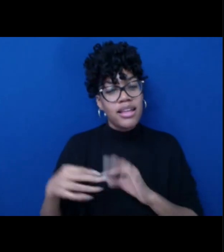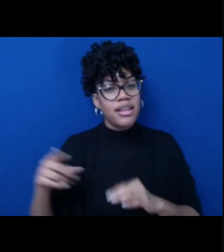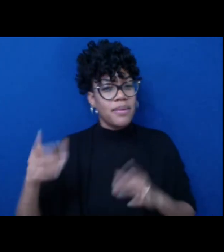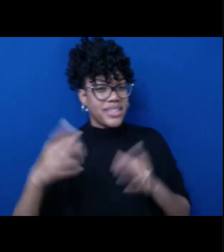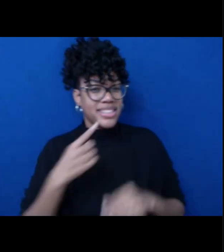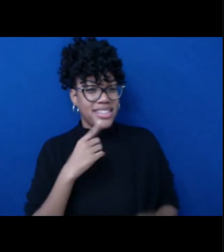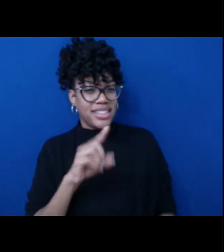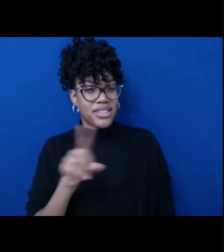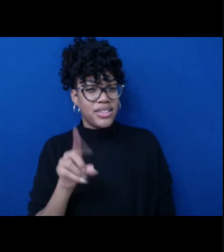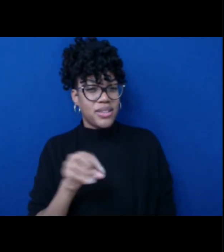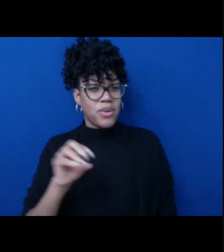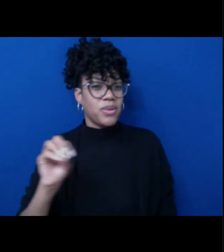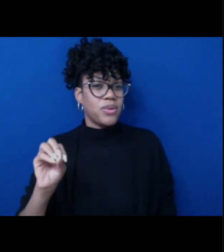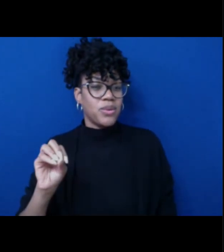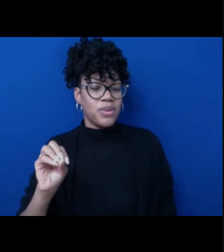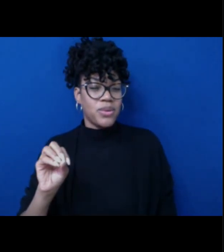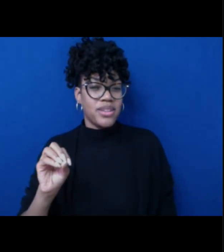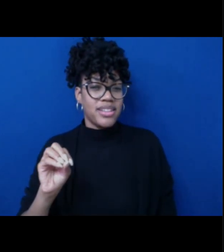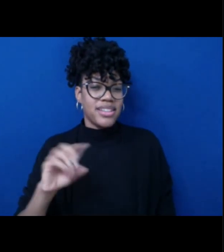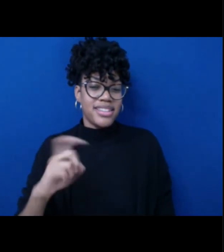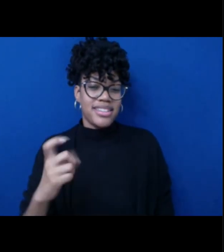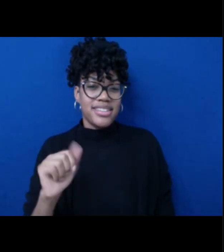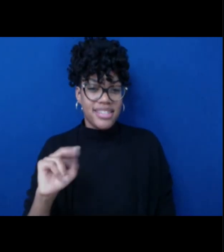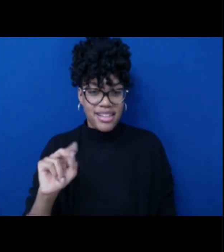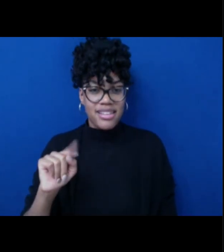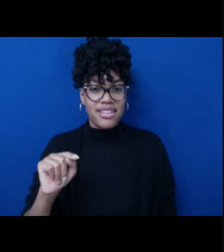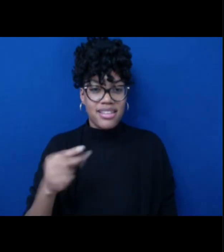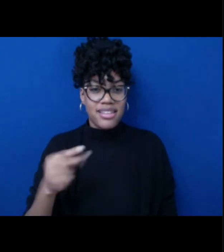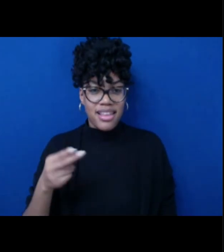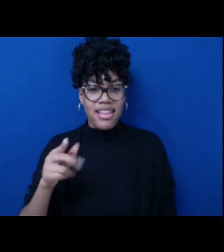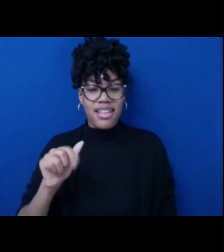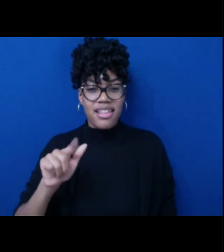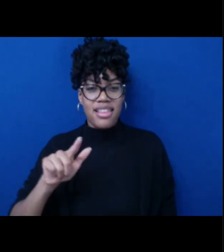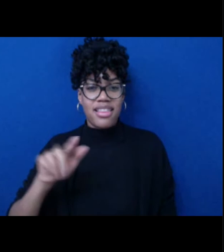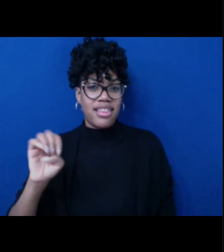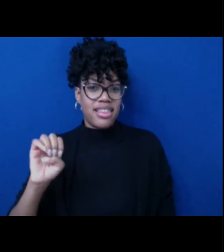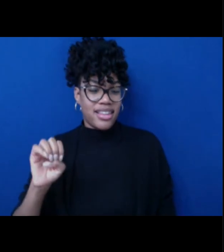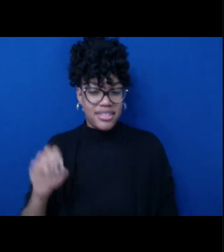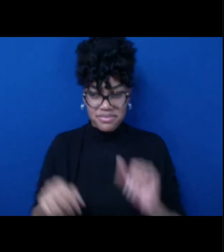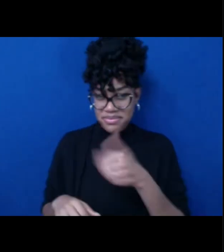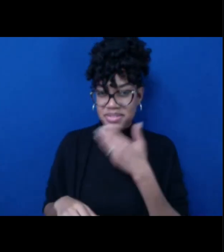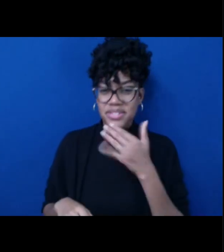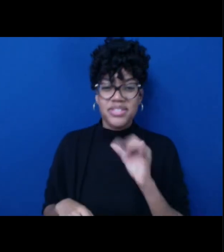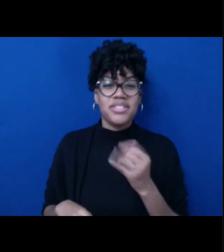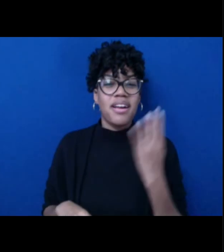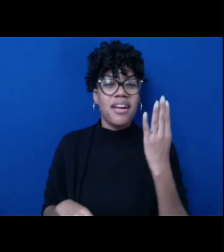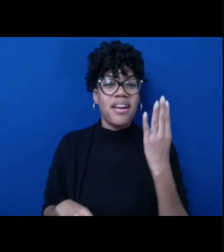Liza says, "Zooxanthellae." Good job. You folks are paying attention.